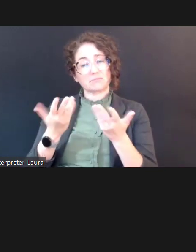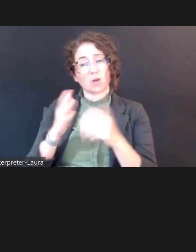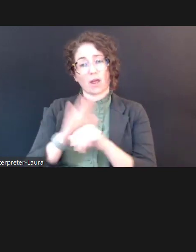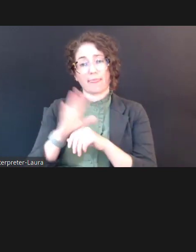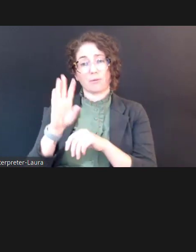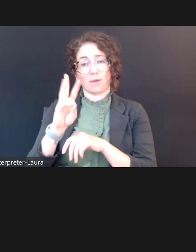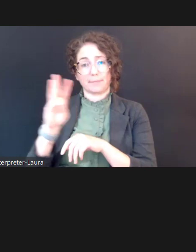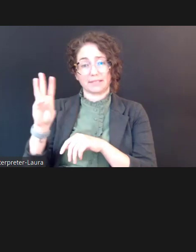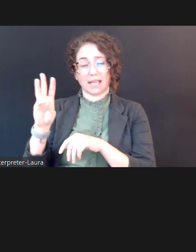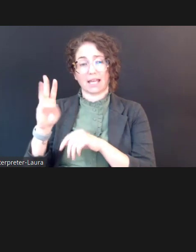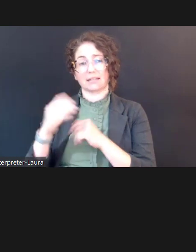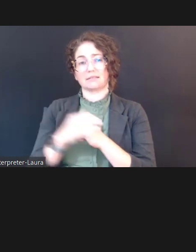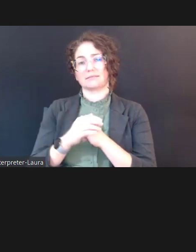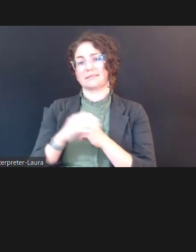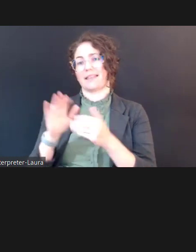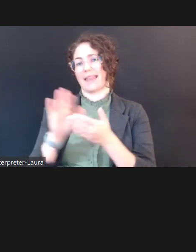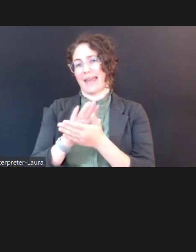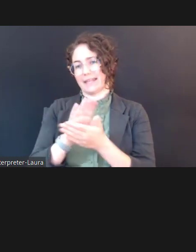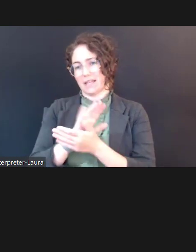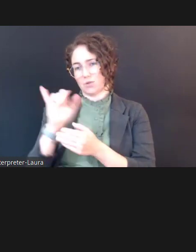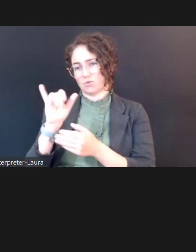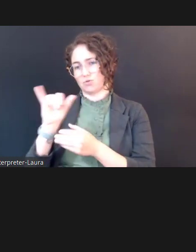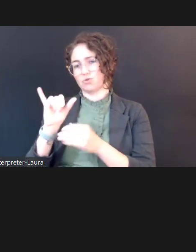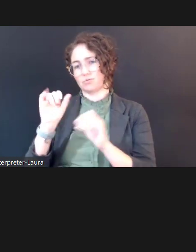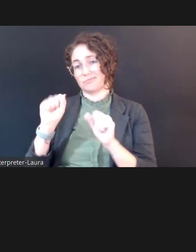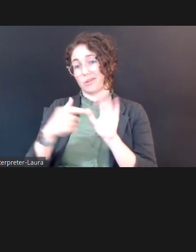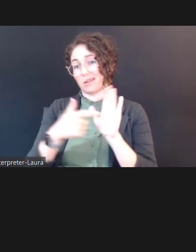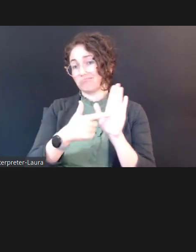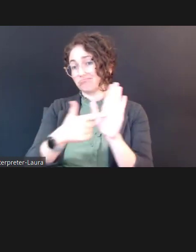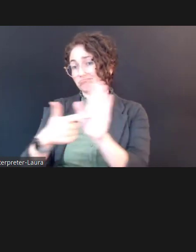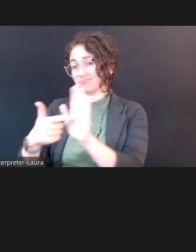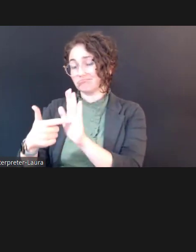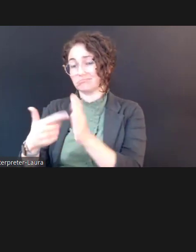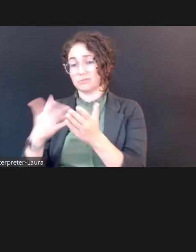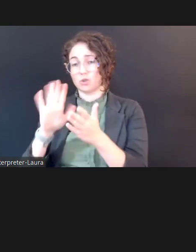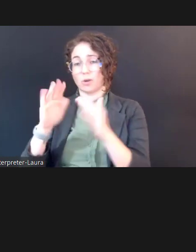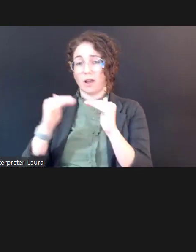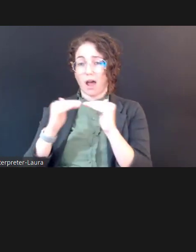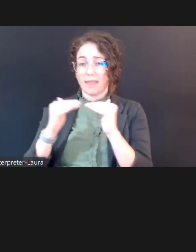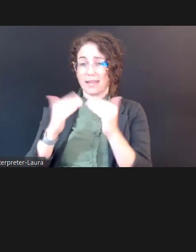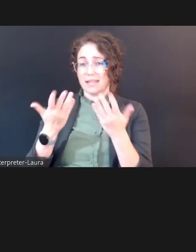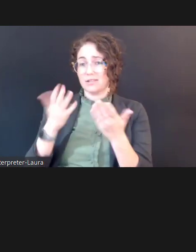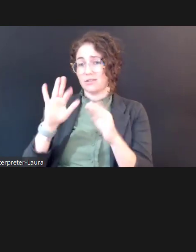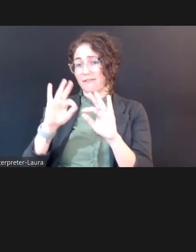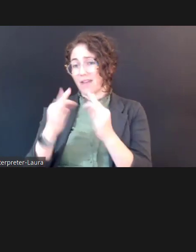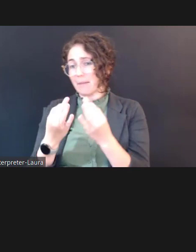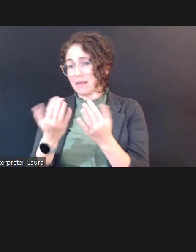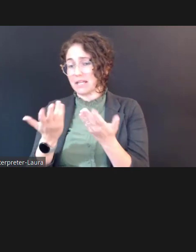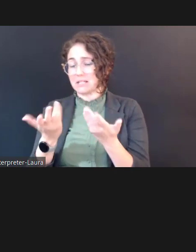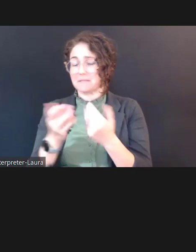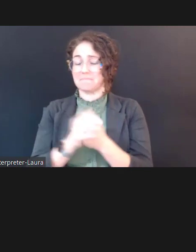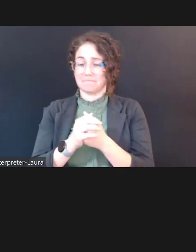well that you can give to colleagues or to family members in English and in Spanish.